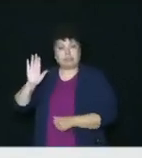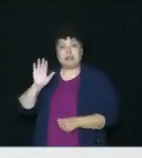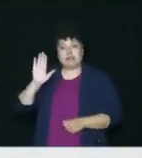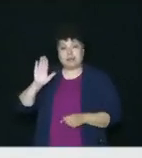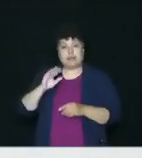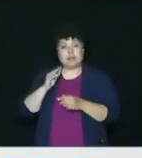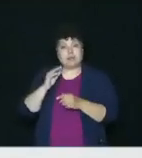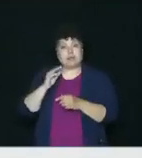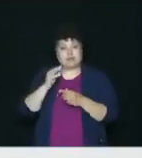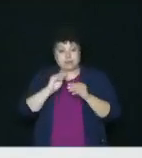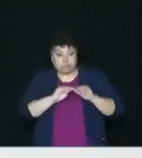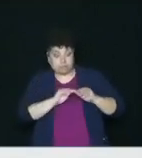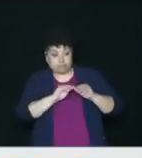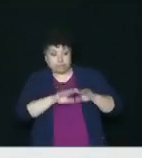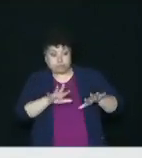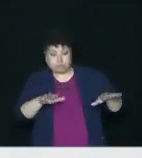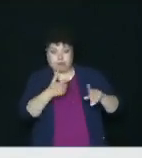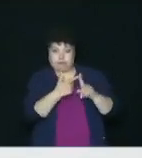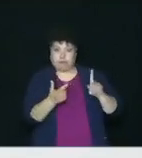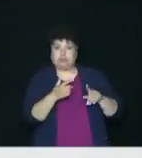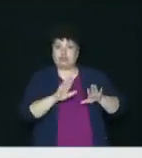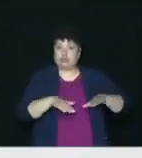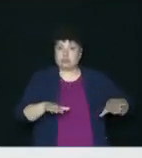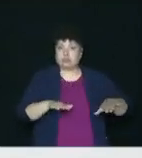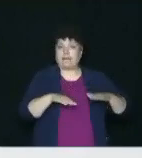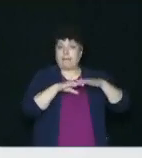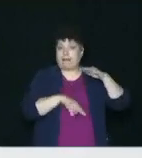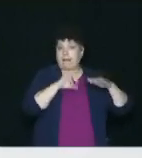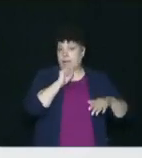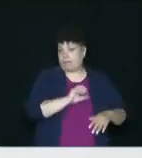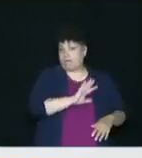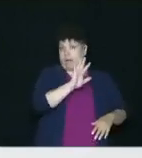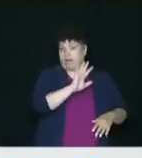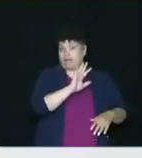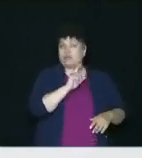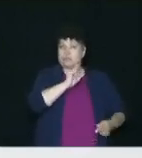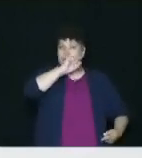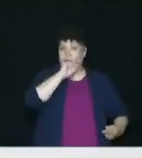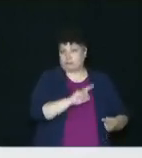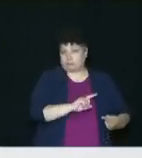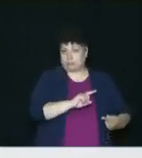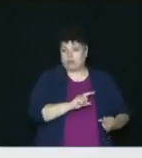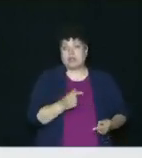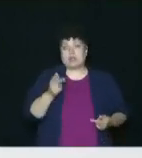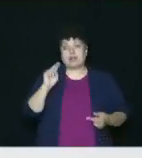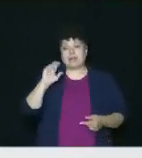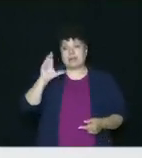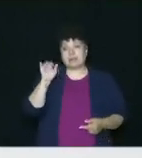EFFICACY AND IN RESPONSE AS WELL